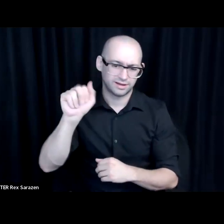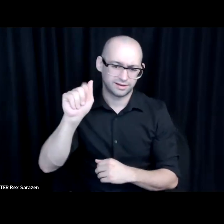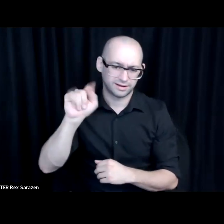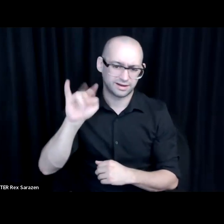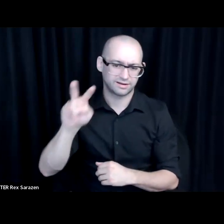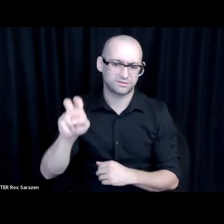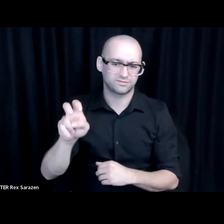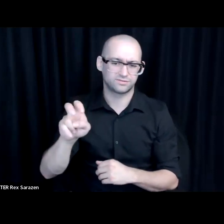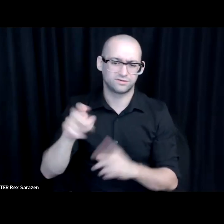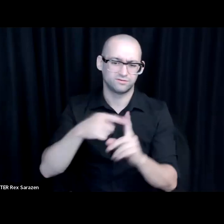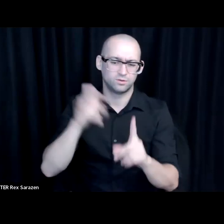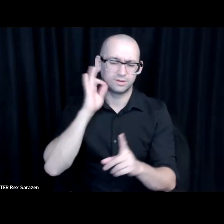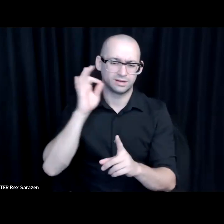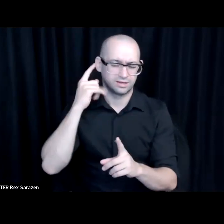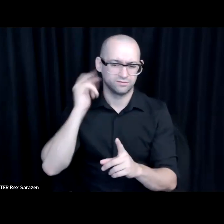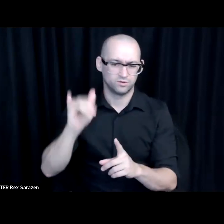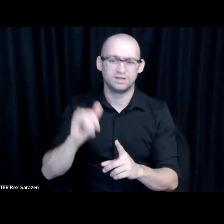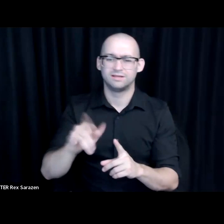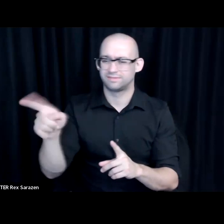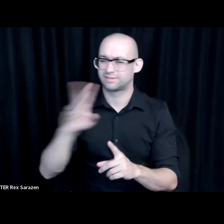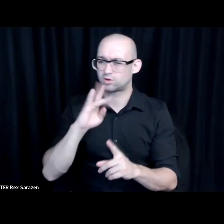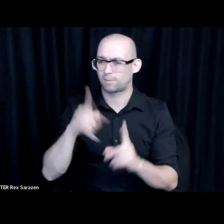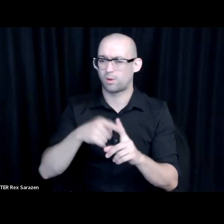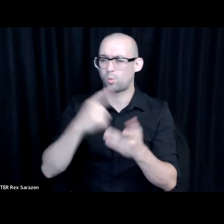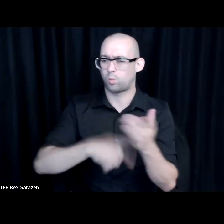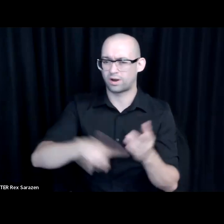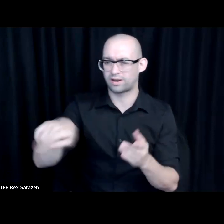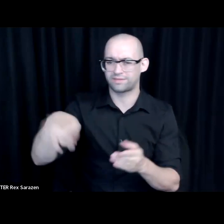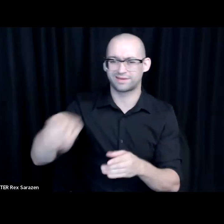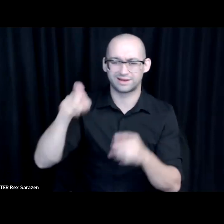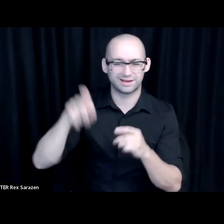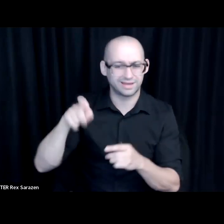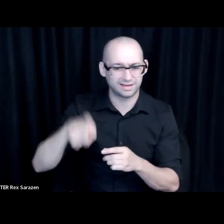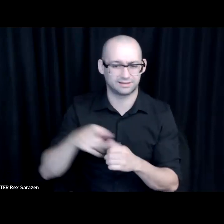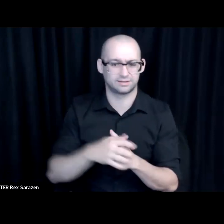governments have asked what you need to be made whole in these spaces, and the state and federal